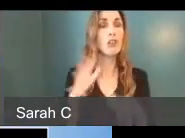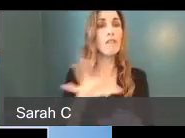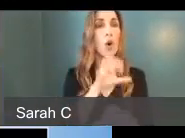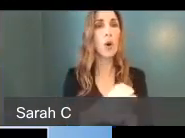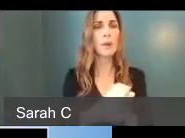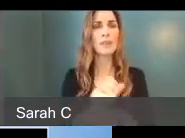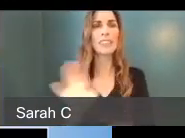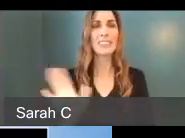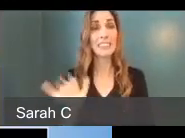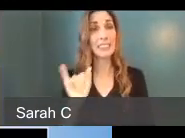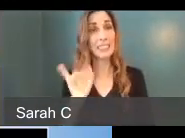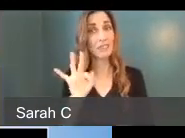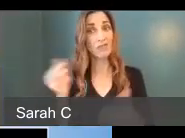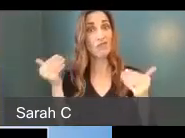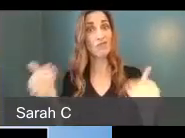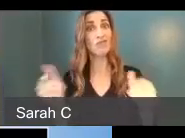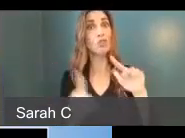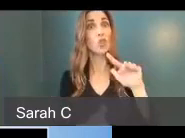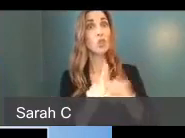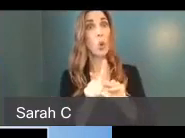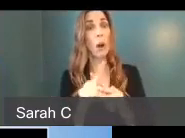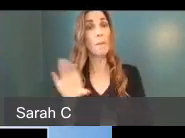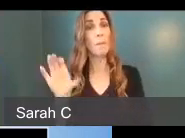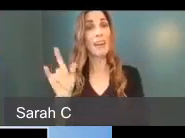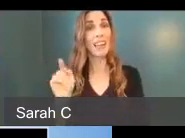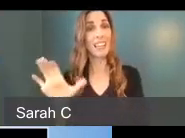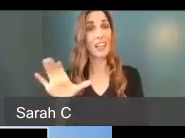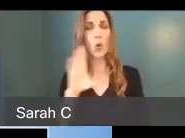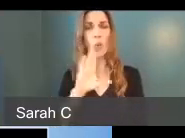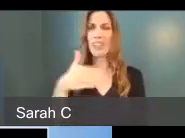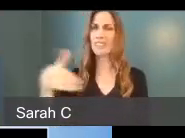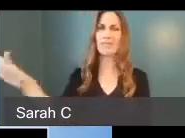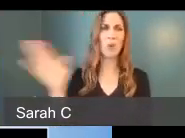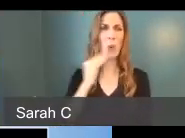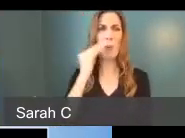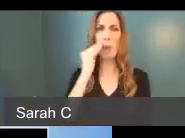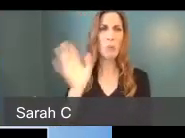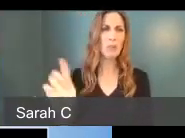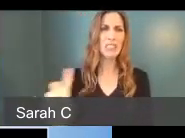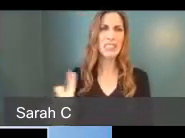show up at the vaccine clinic, they will be turned away. So it's just an unfortunate circumstance